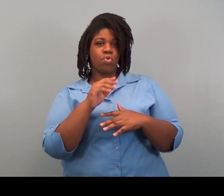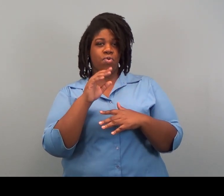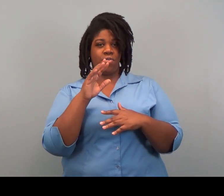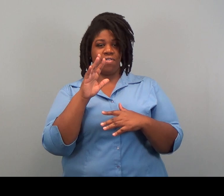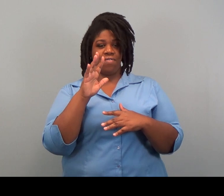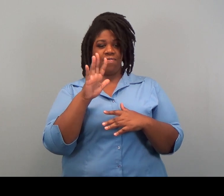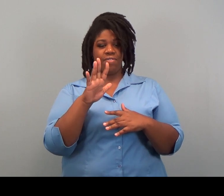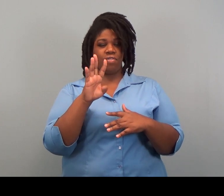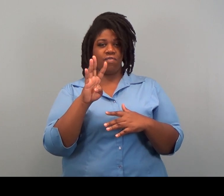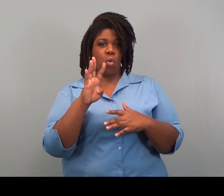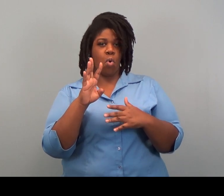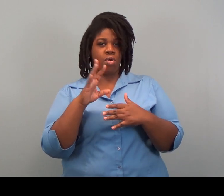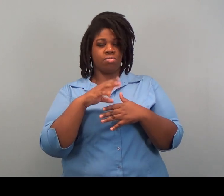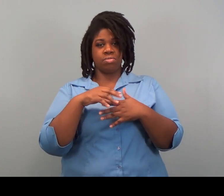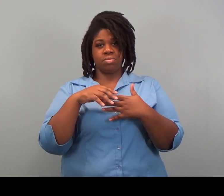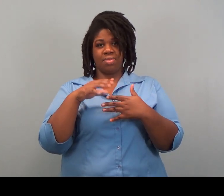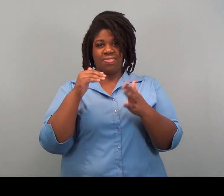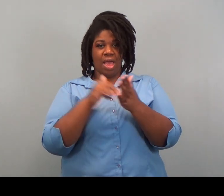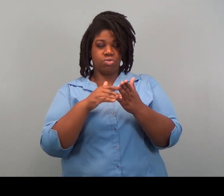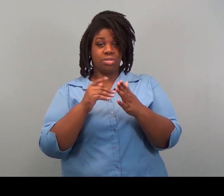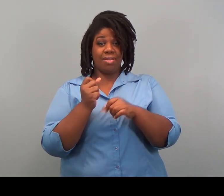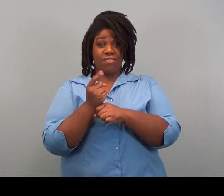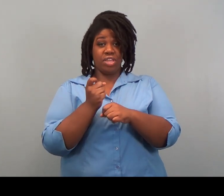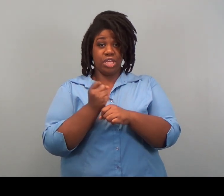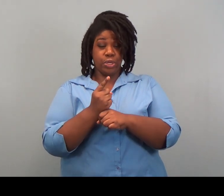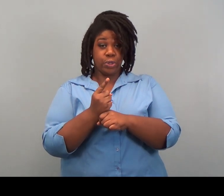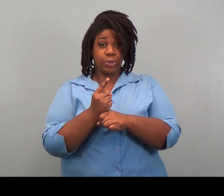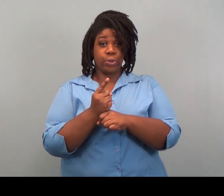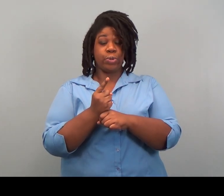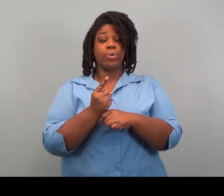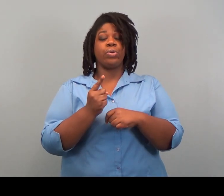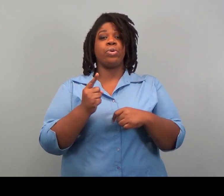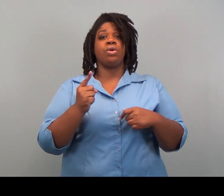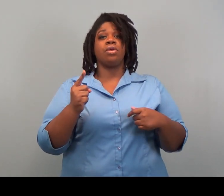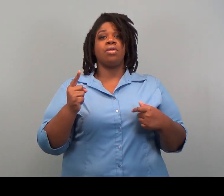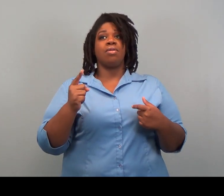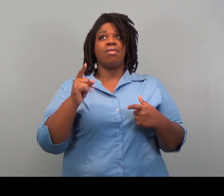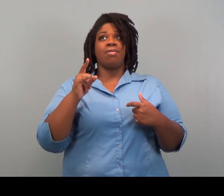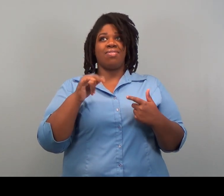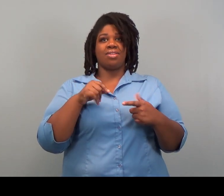during this 2018 tax season which is the season